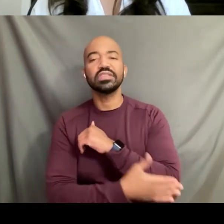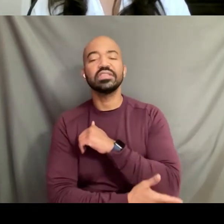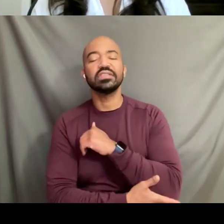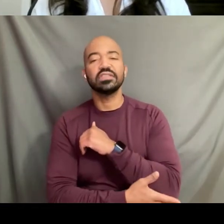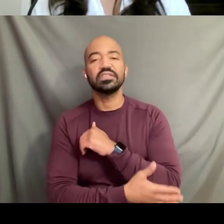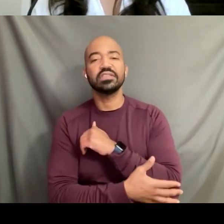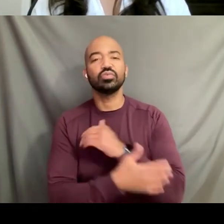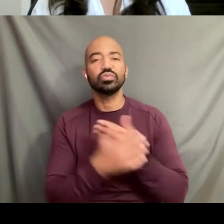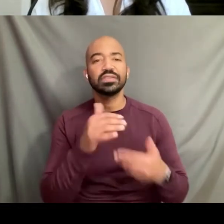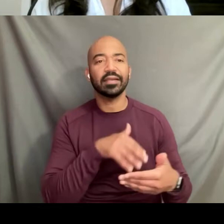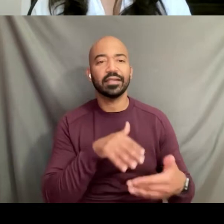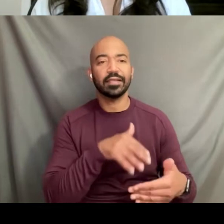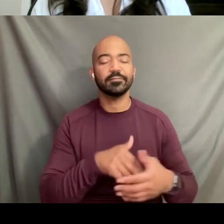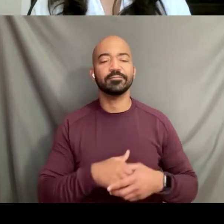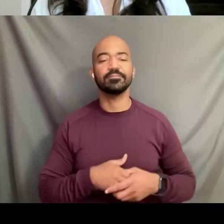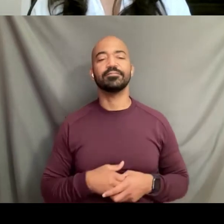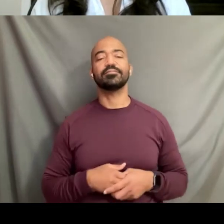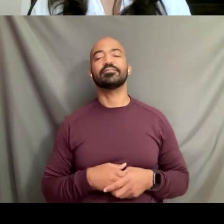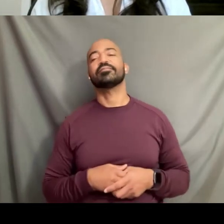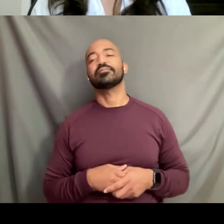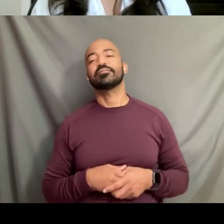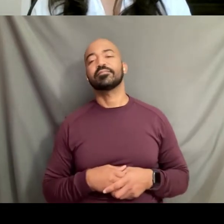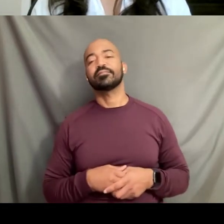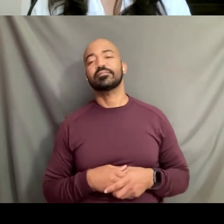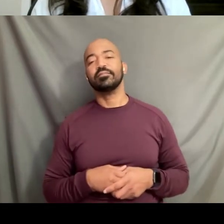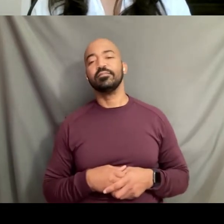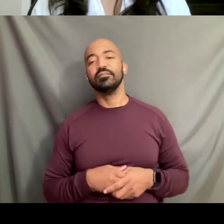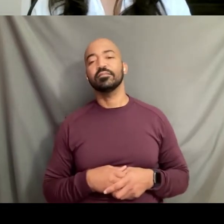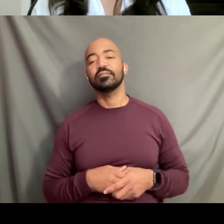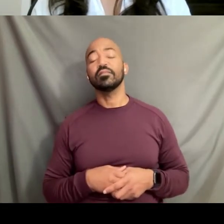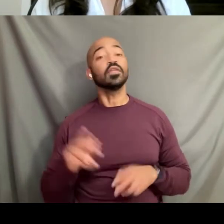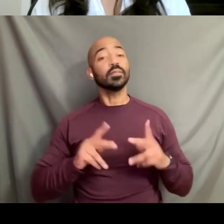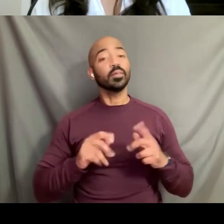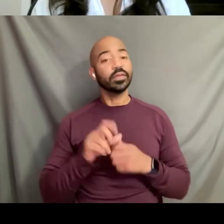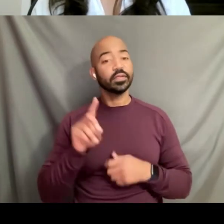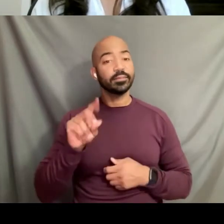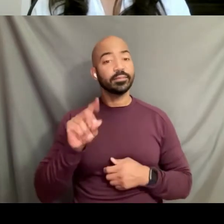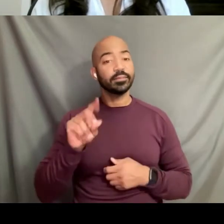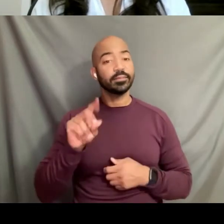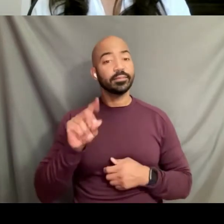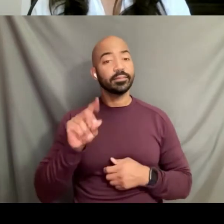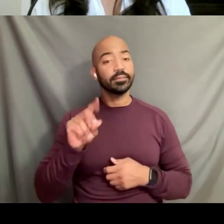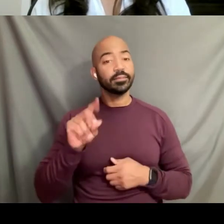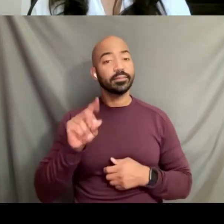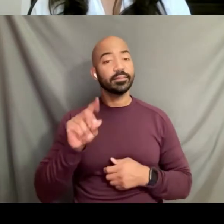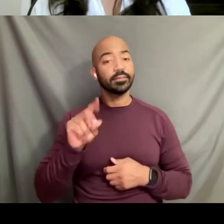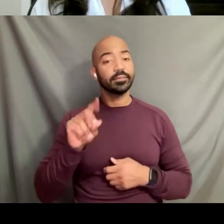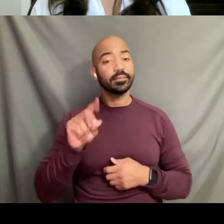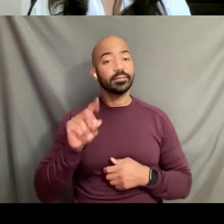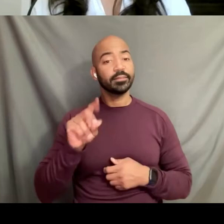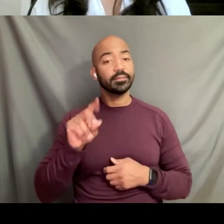have the ability to suck cease. The only reason why some are not succeeding is